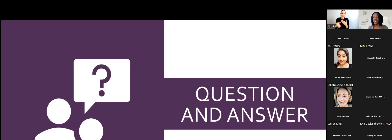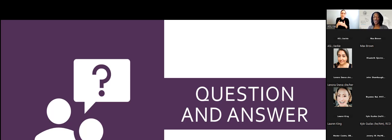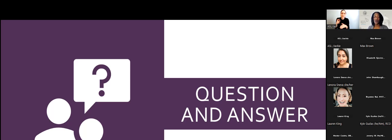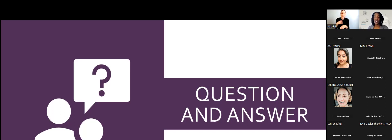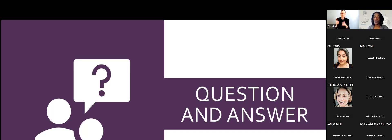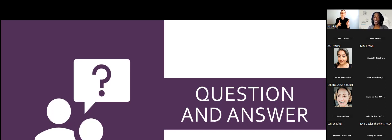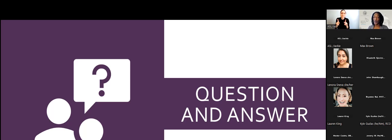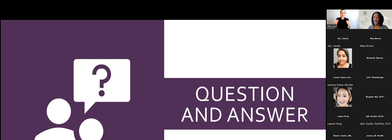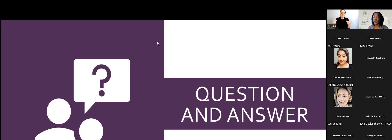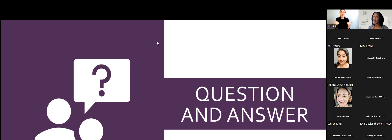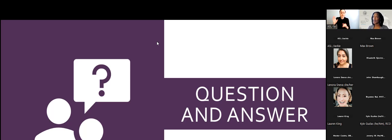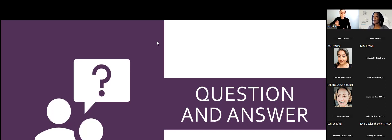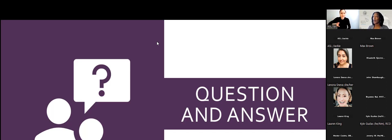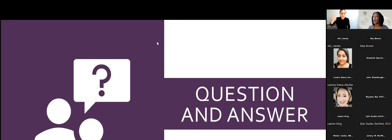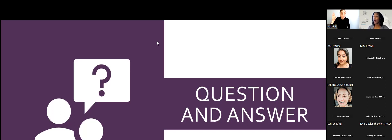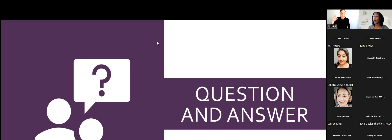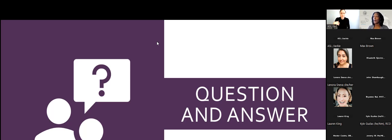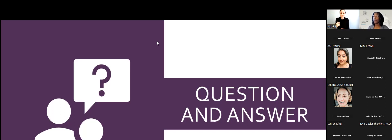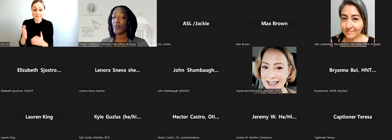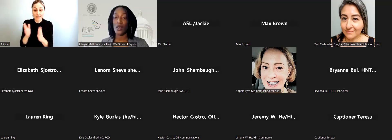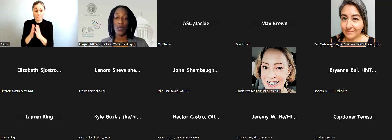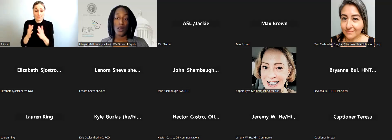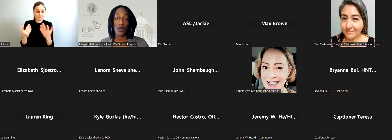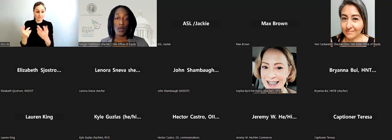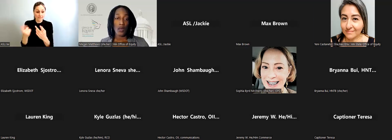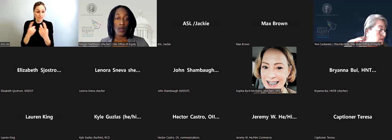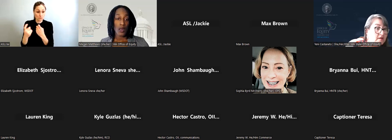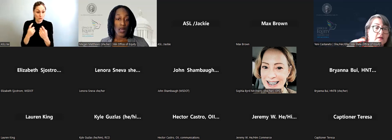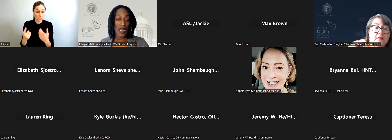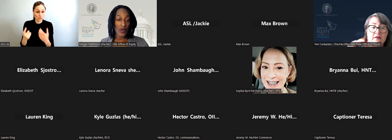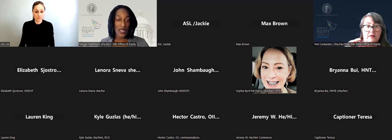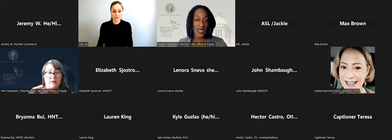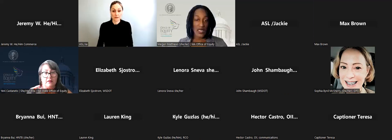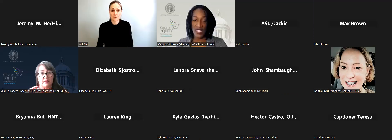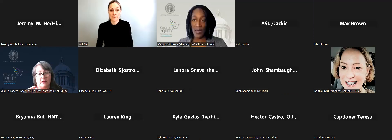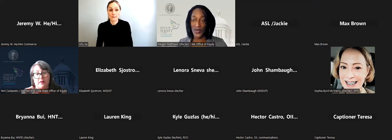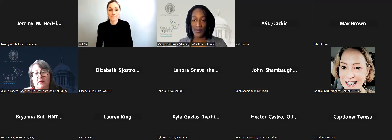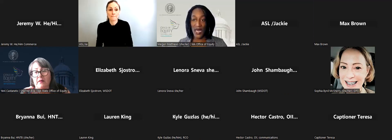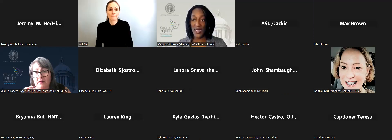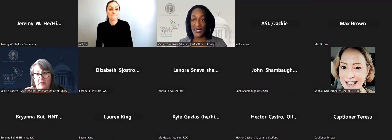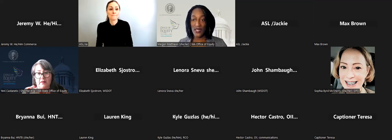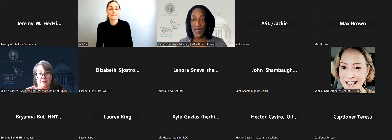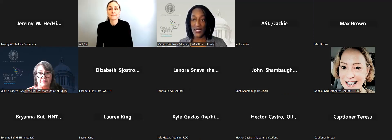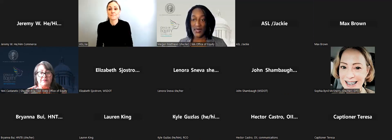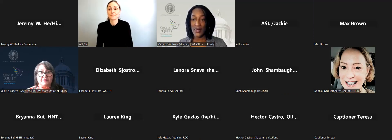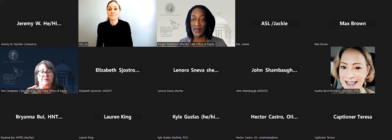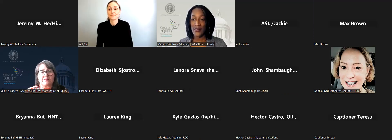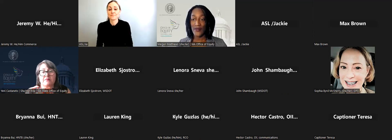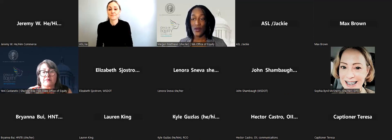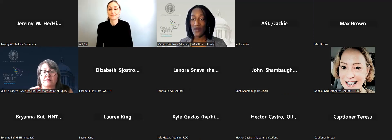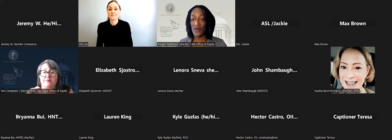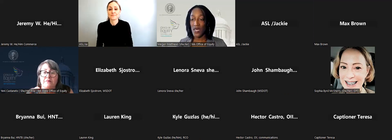You can raise your virtual hand and I'm going to stop the spotlight so I can view everyone.